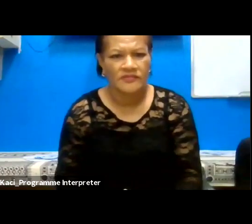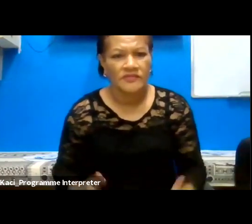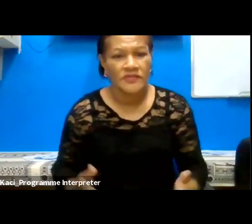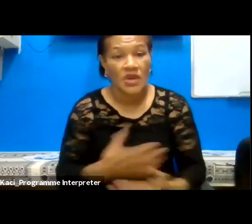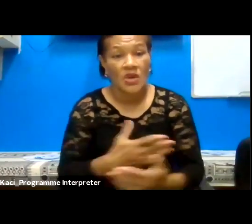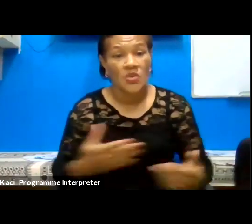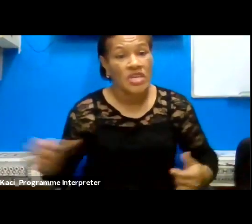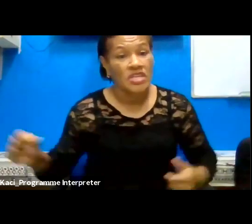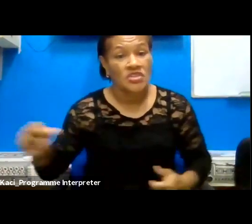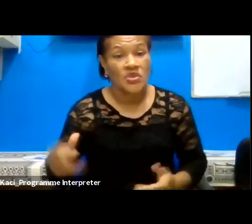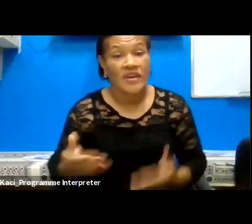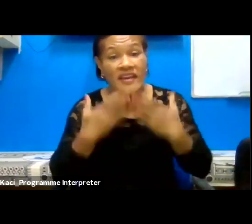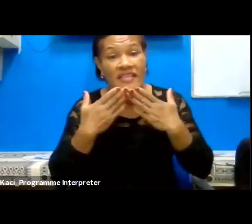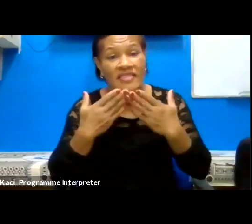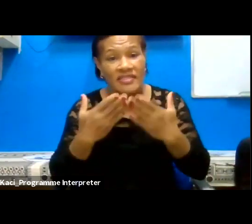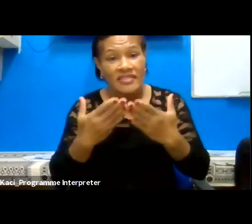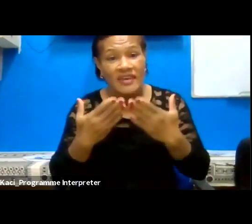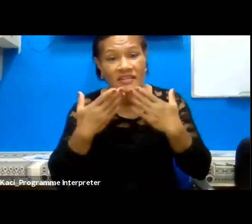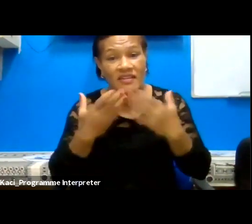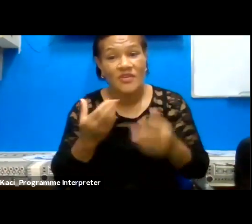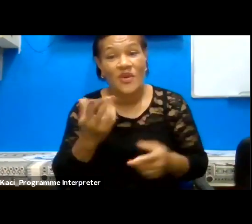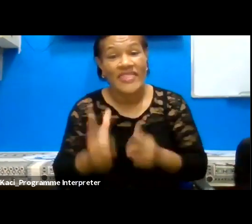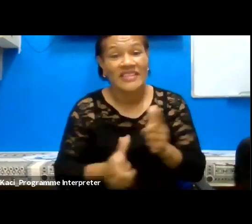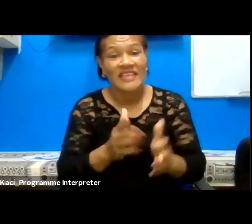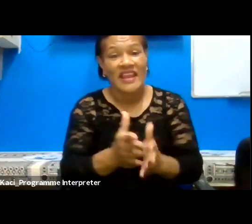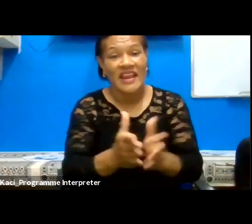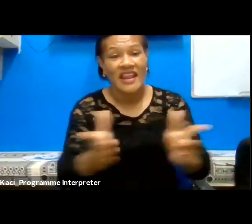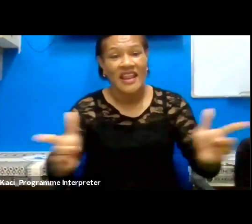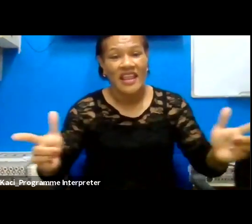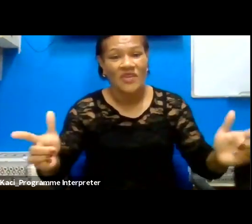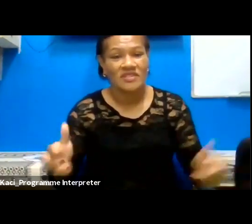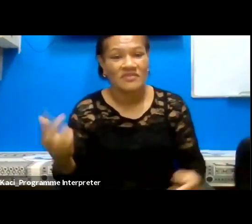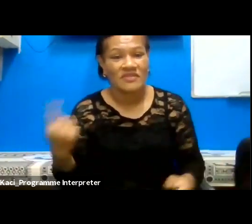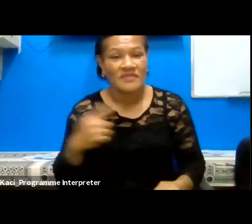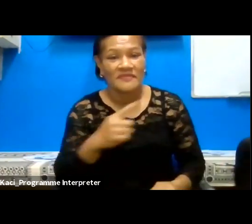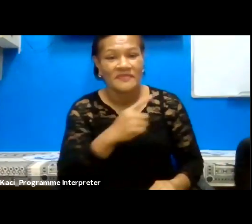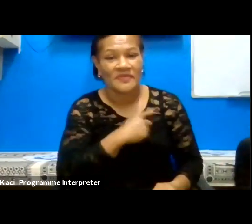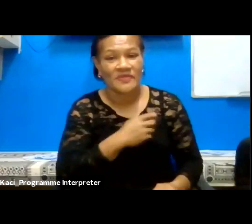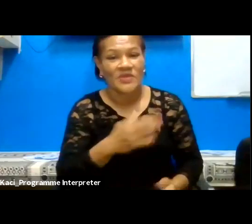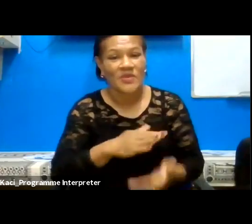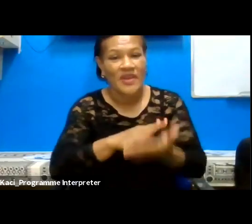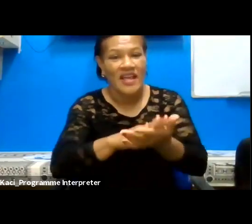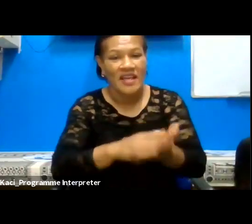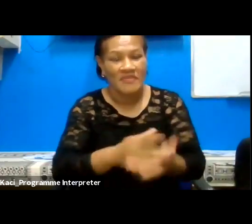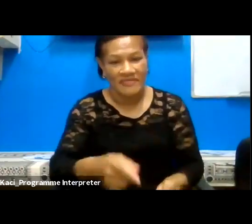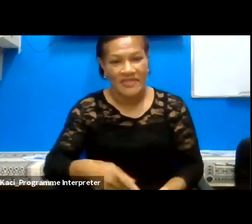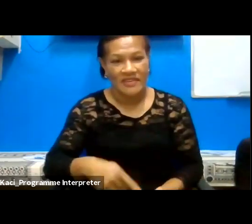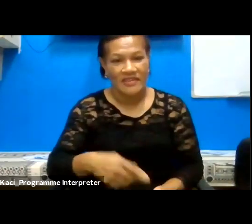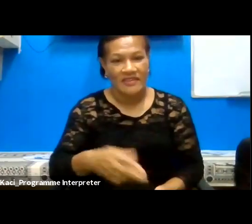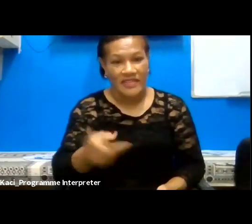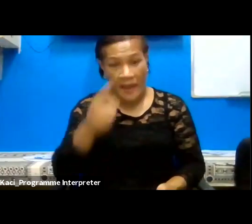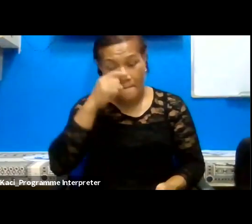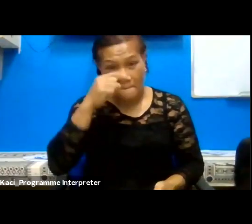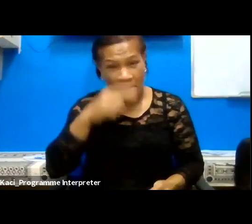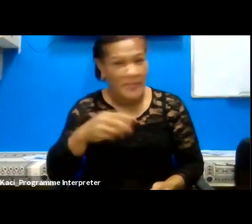administrator of a special school that we need to see that